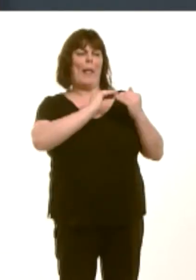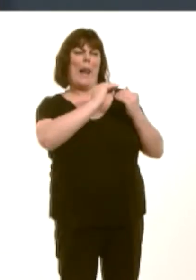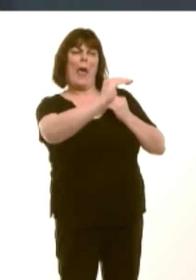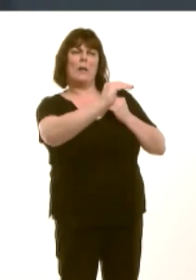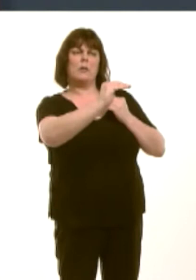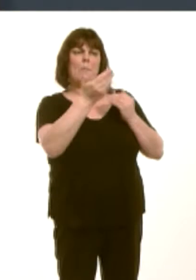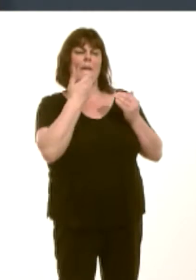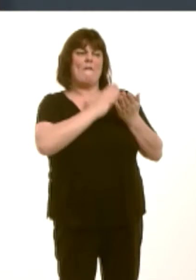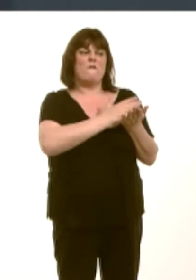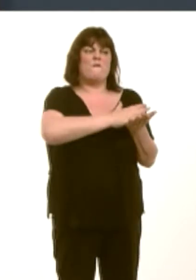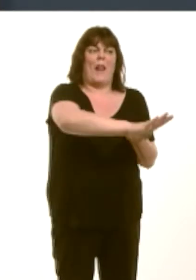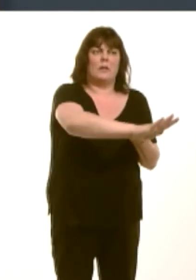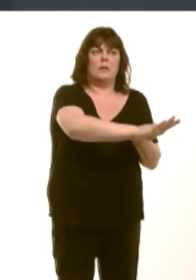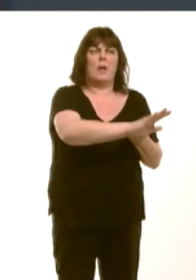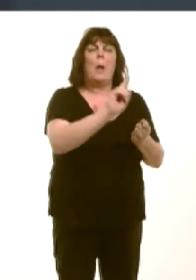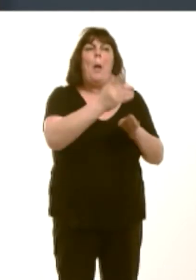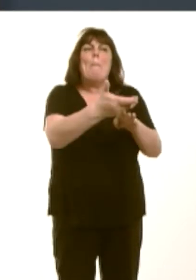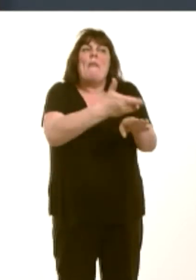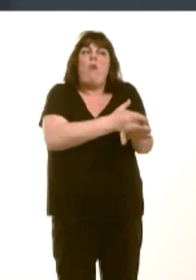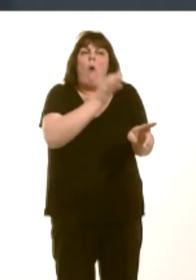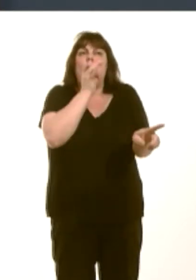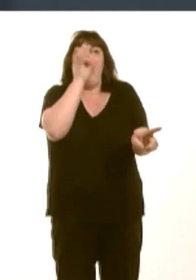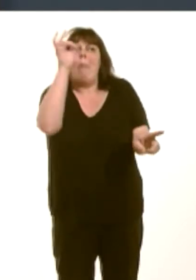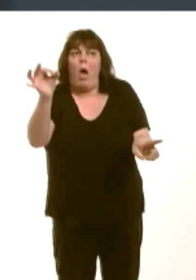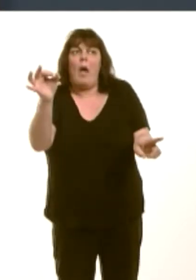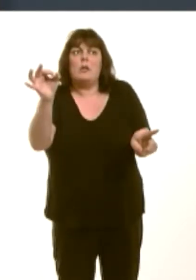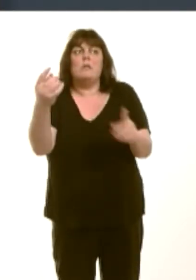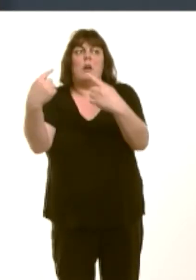to do that work, prior to the application actually being decided upon.